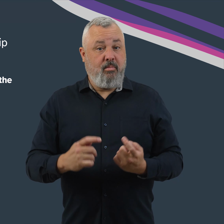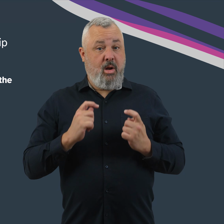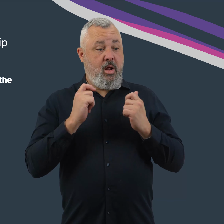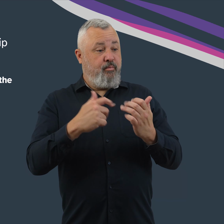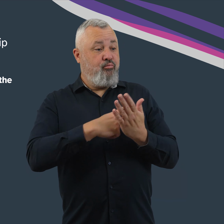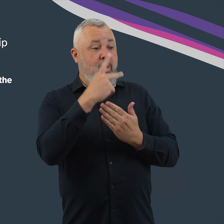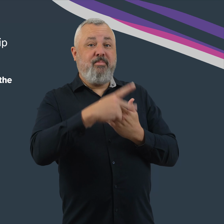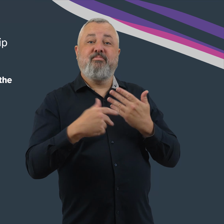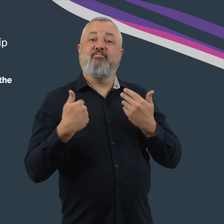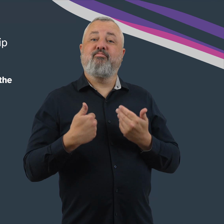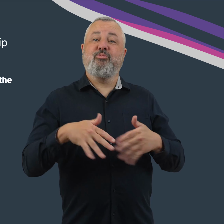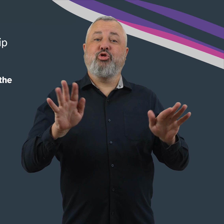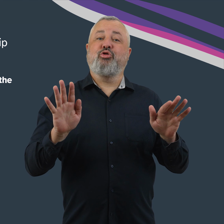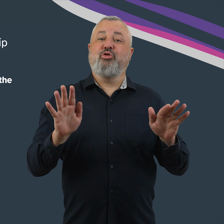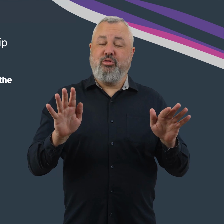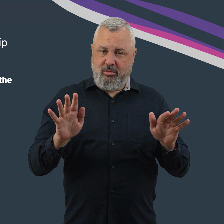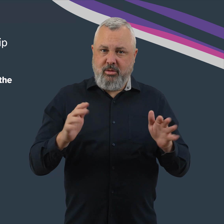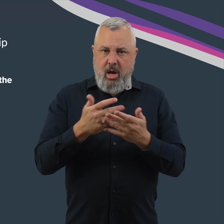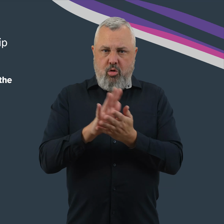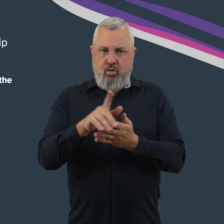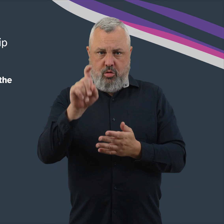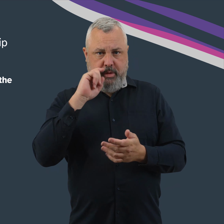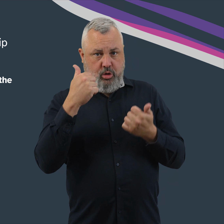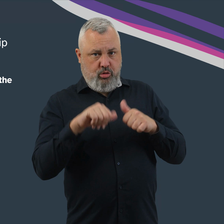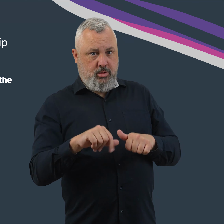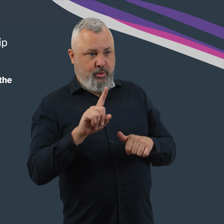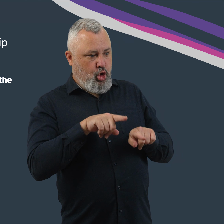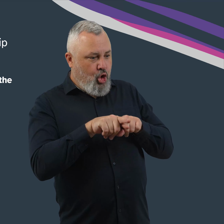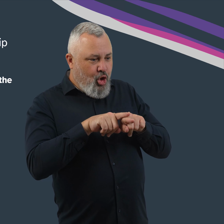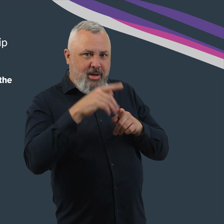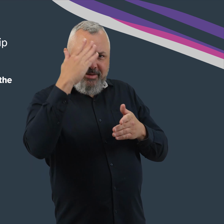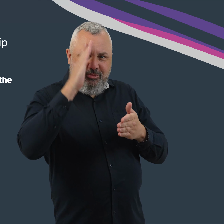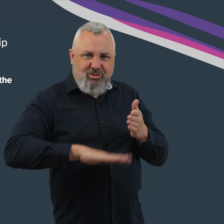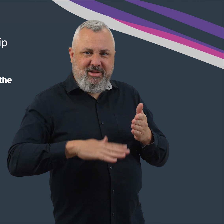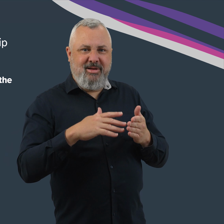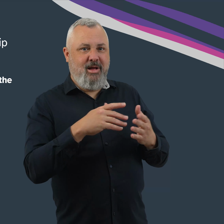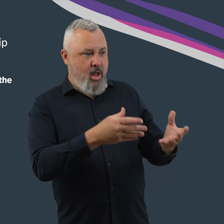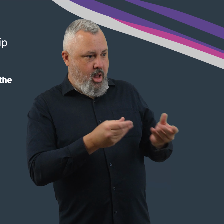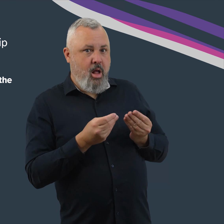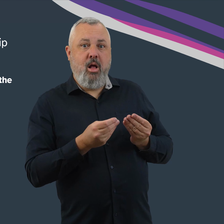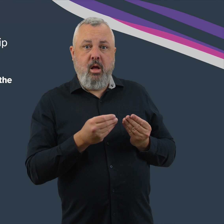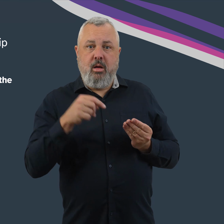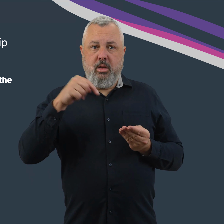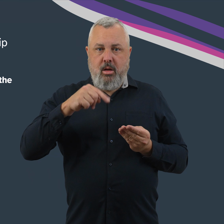How would you use the experiences from this program to continue